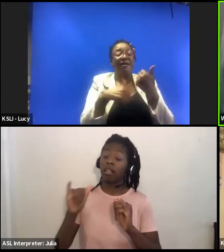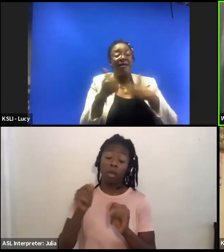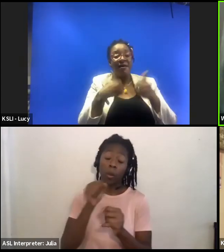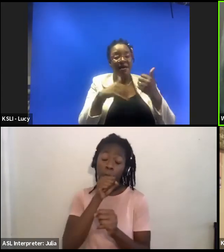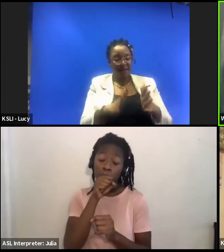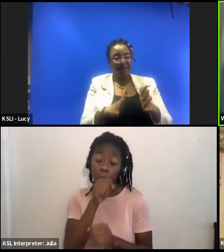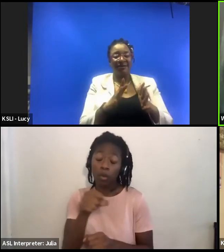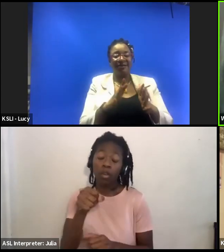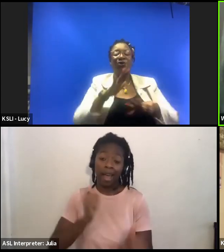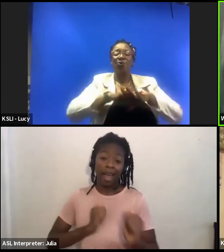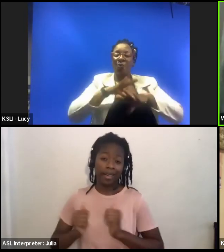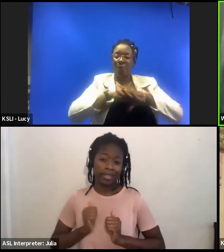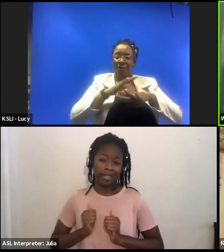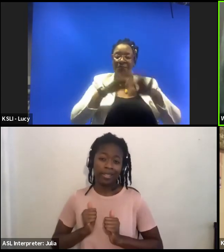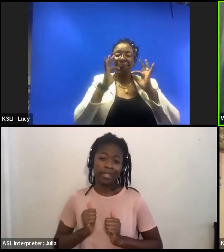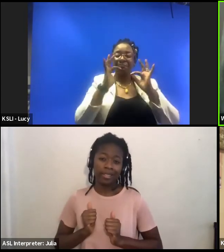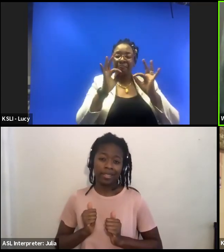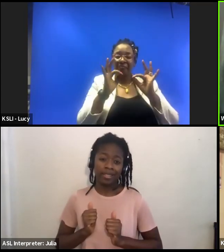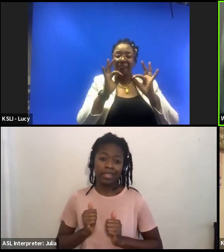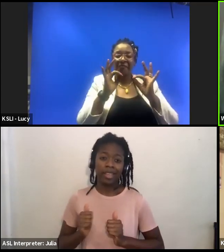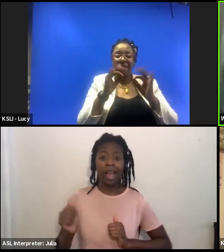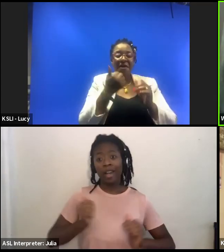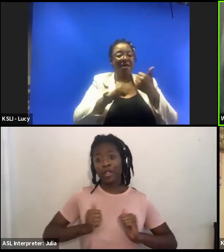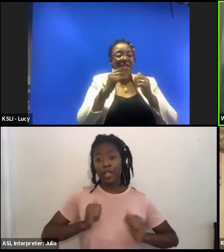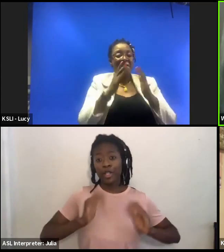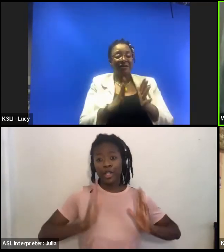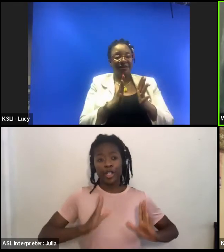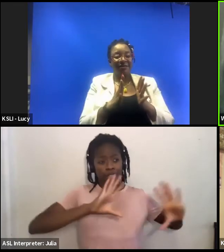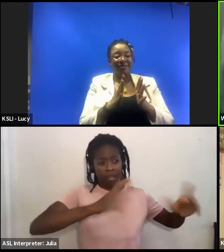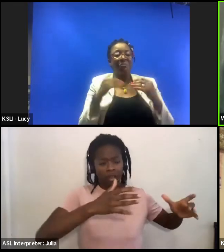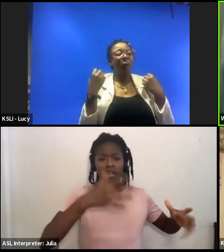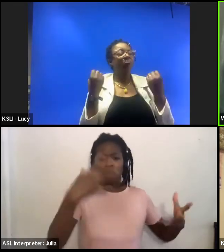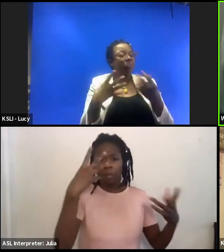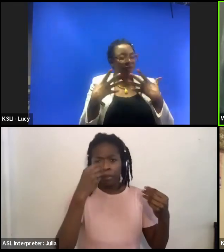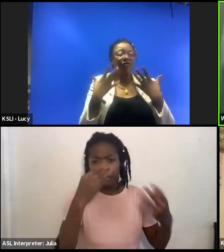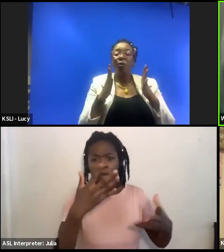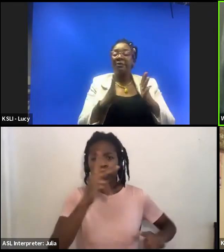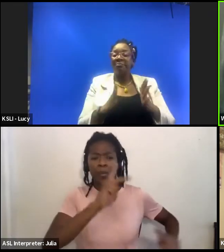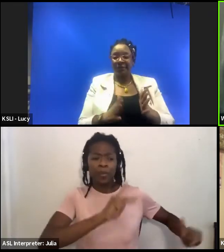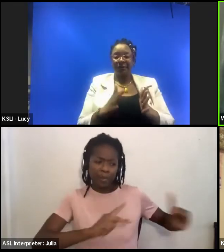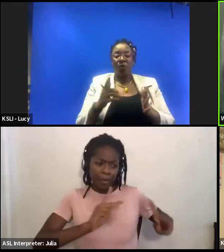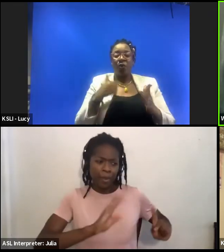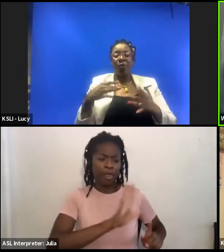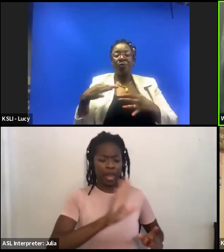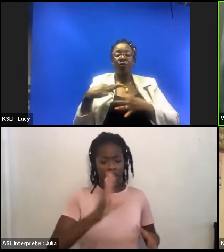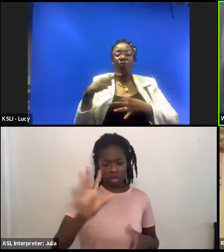Actors are just beautiful human beings who give their souls and their everything to a role.